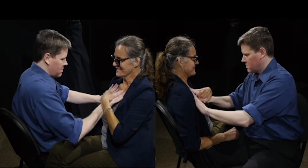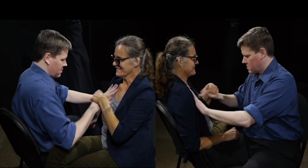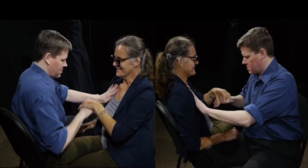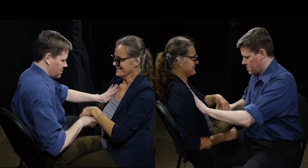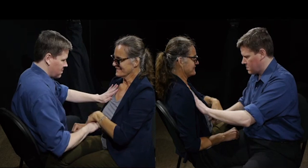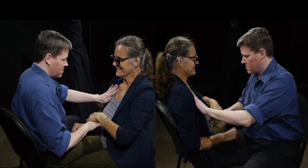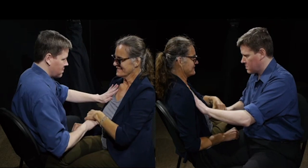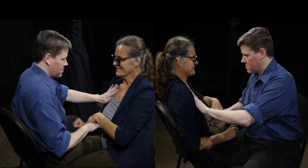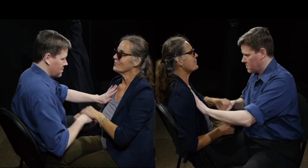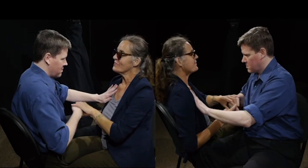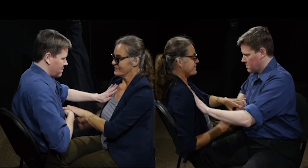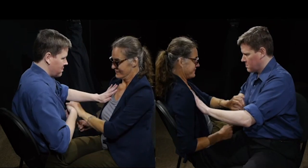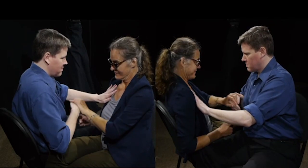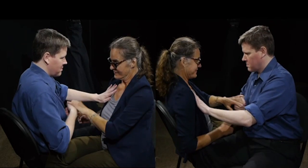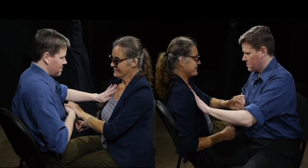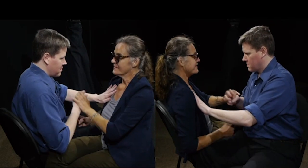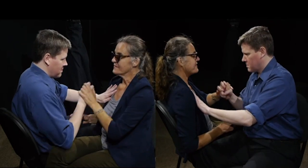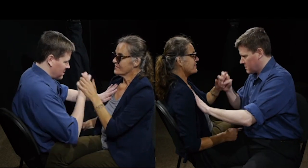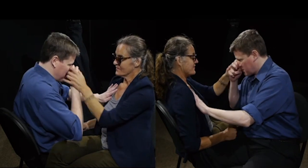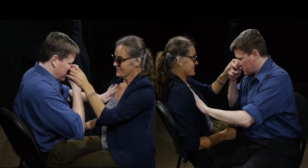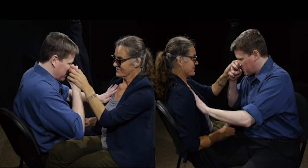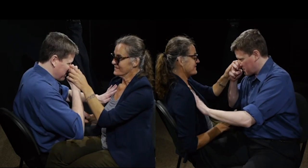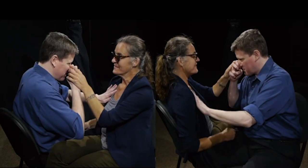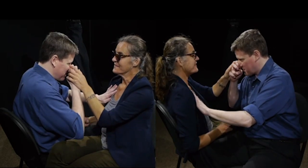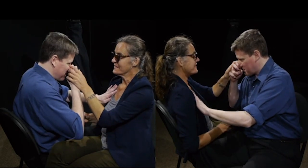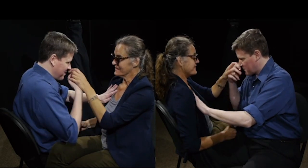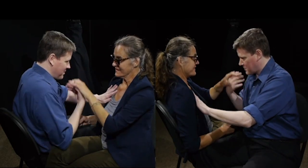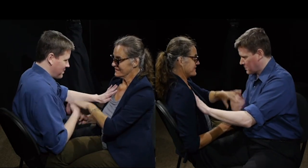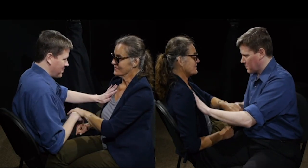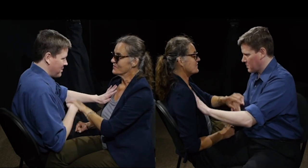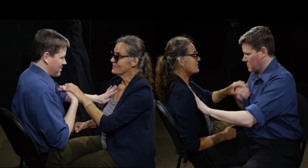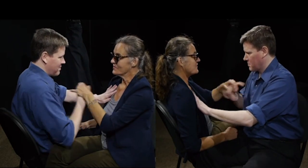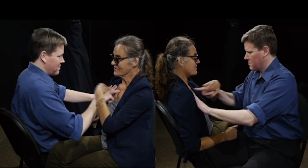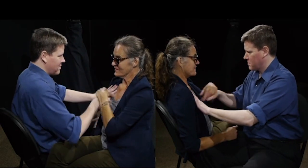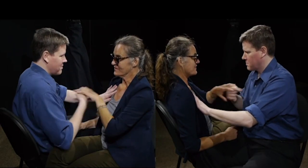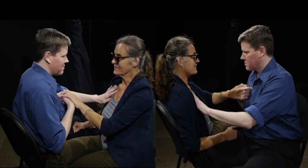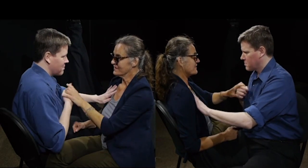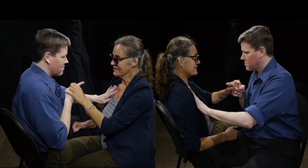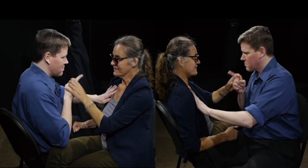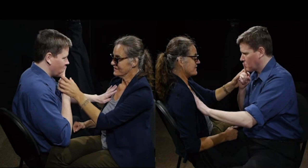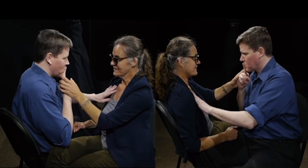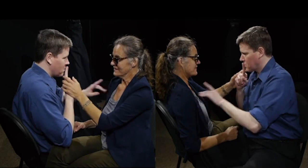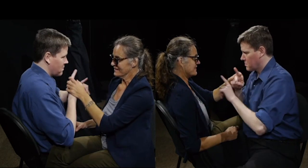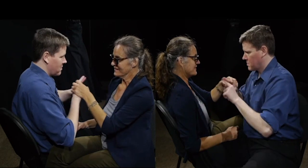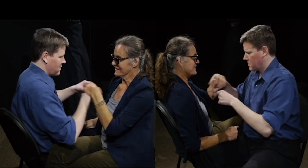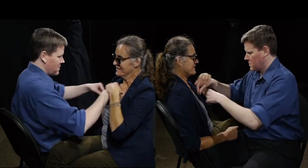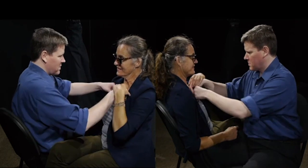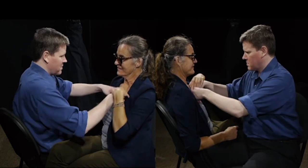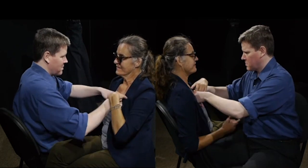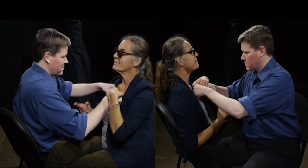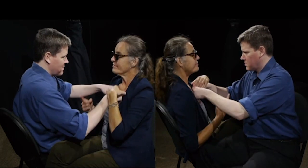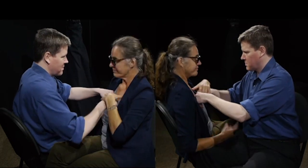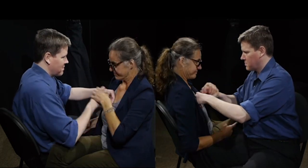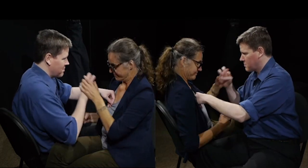On this matter of contact space we're draconian. It's true! We're strict!